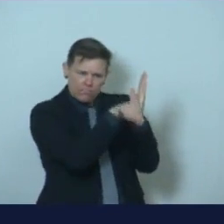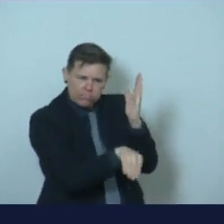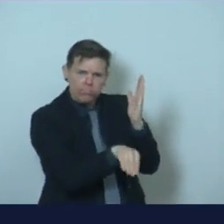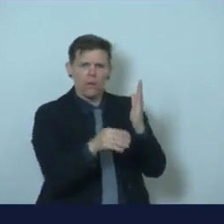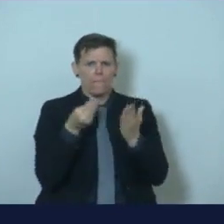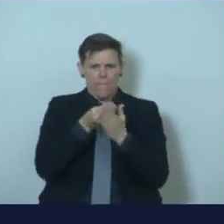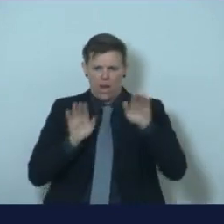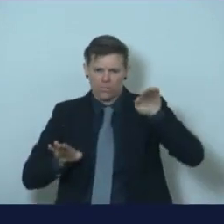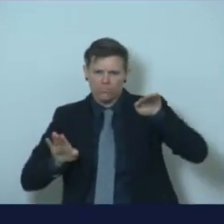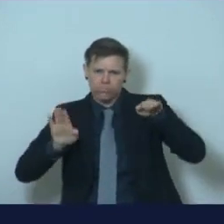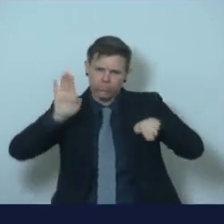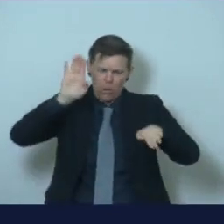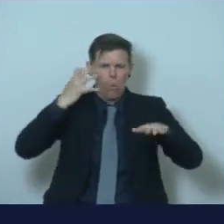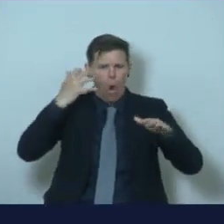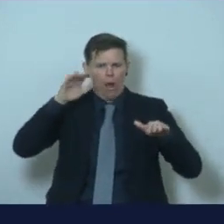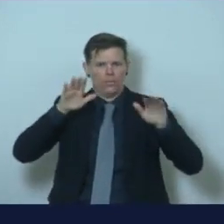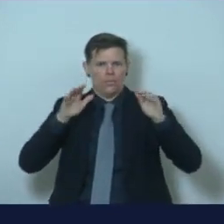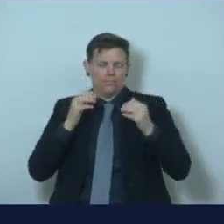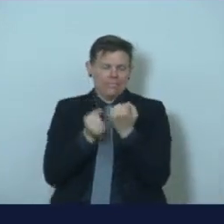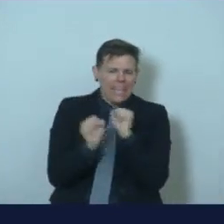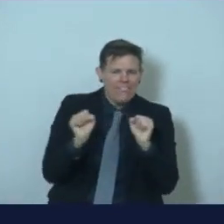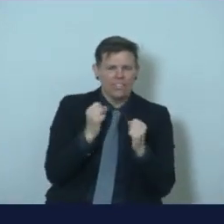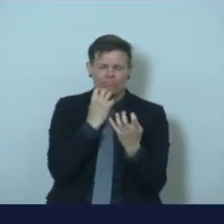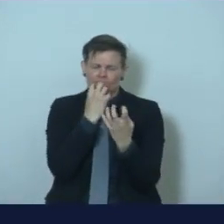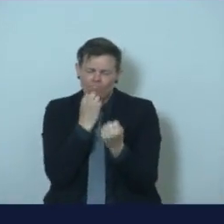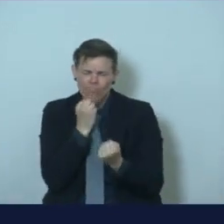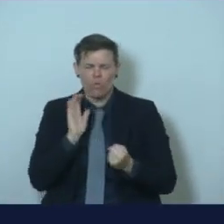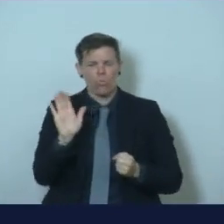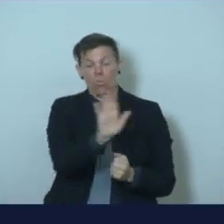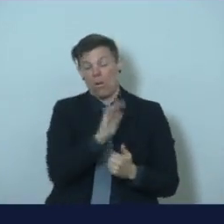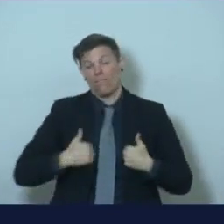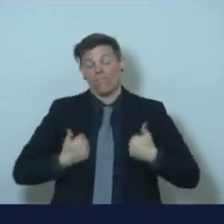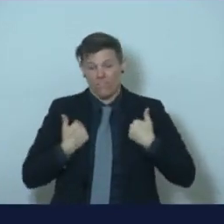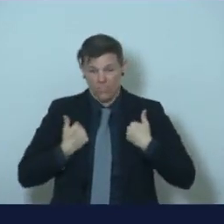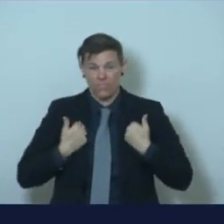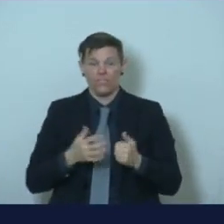THAT MITIGATE INFECTIONS SPREAD AND PROTECT AS MANY PEOPLE AS POSSIBLE.